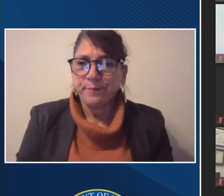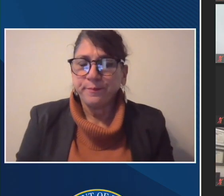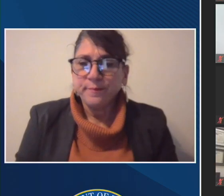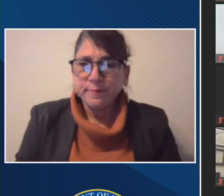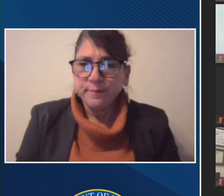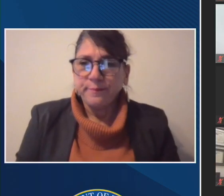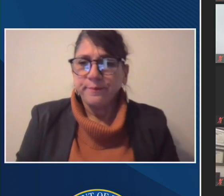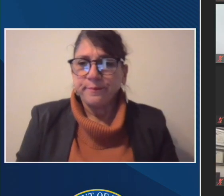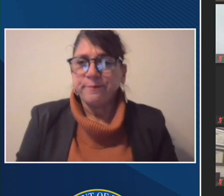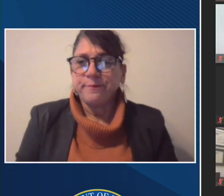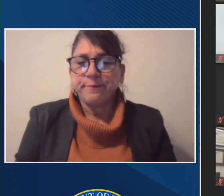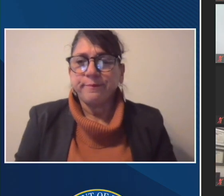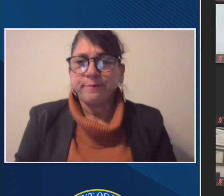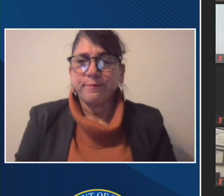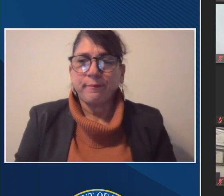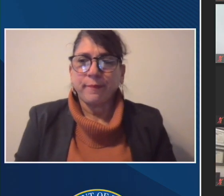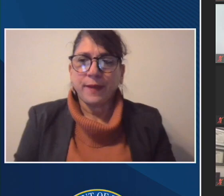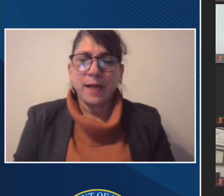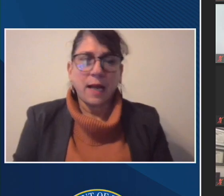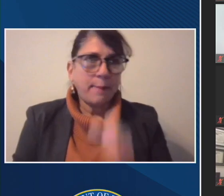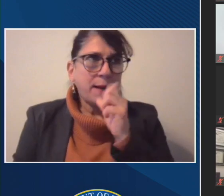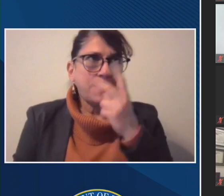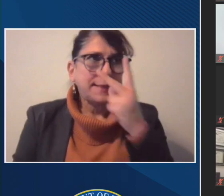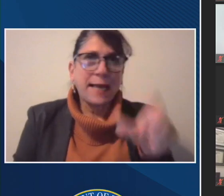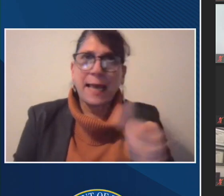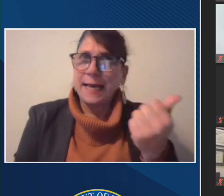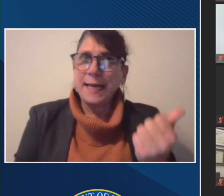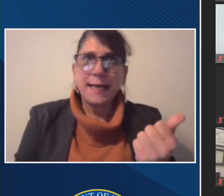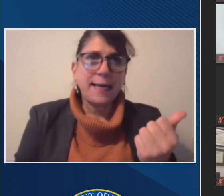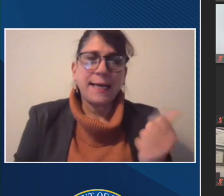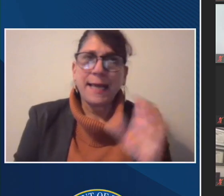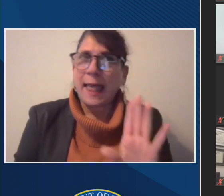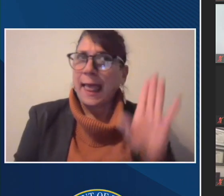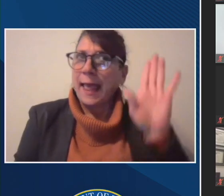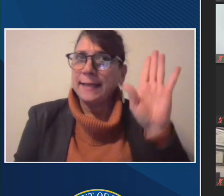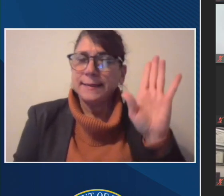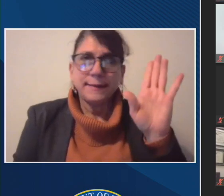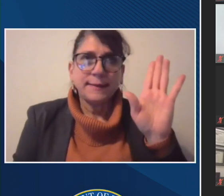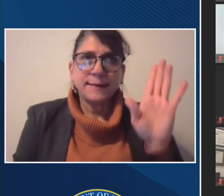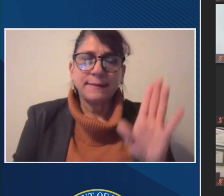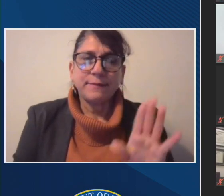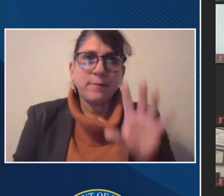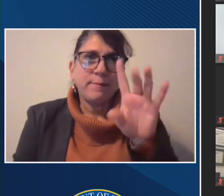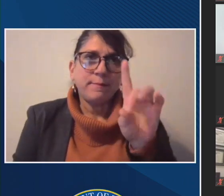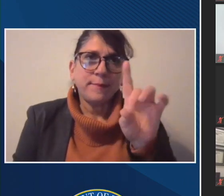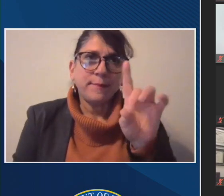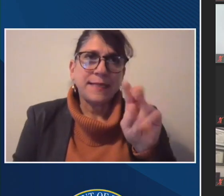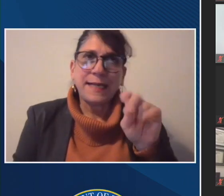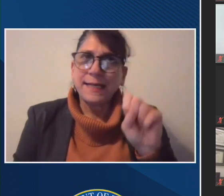Okay. I'm not seeing any hands from Denise or David. So we'll go ahead and open the